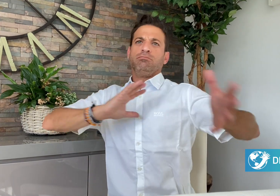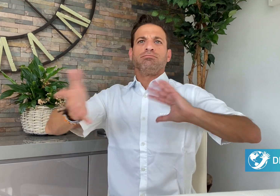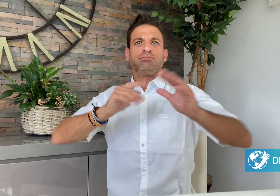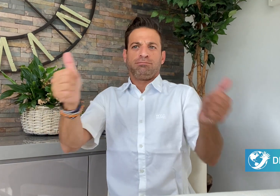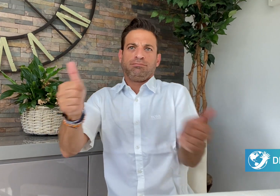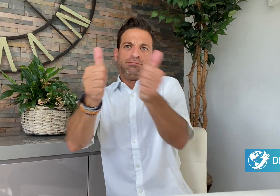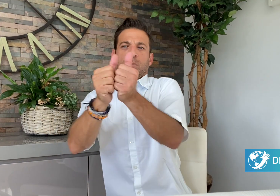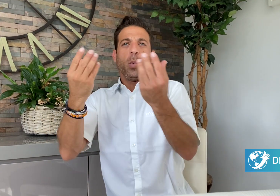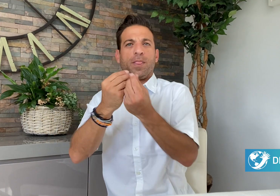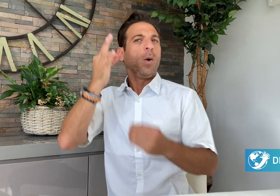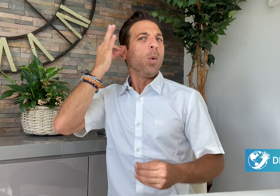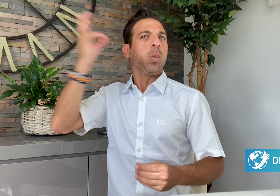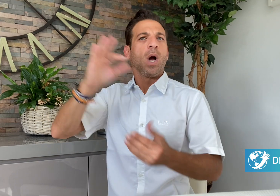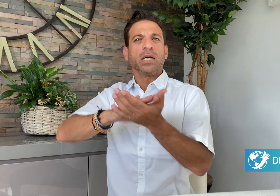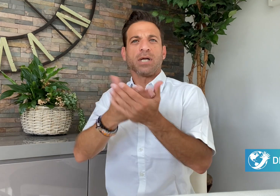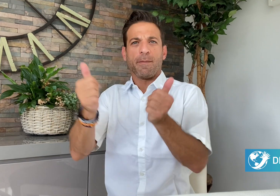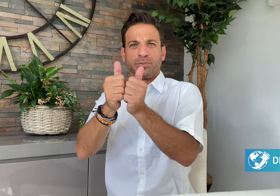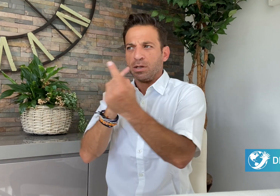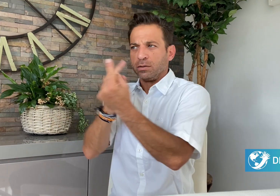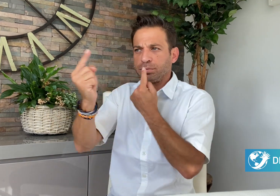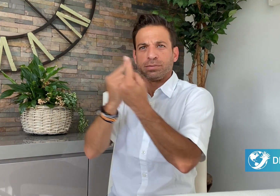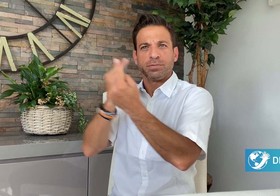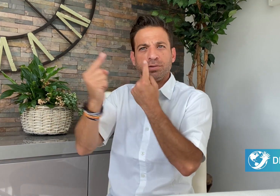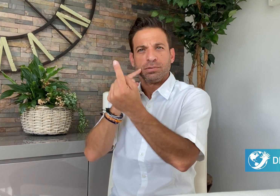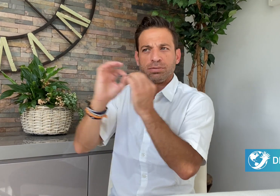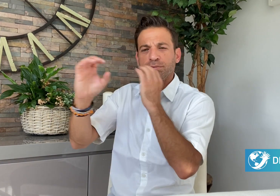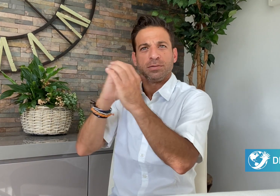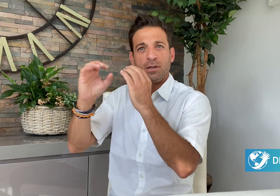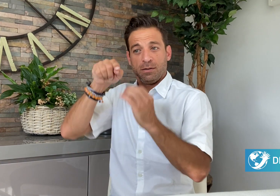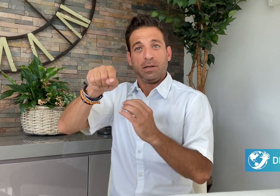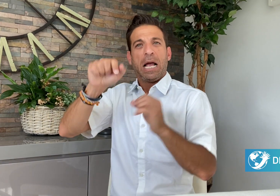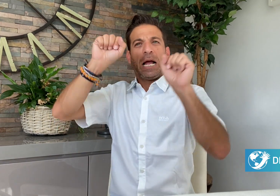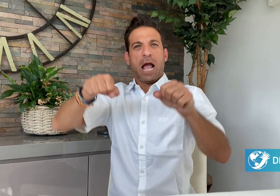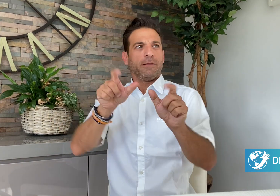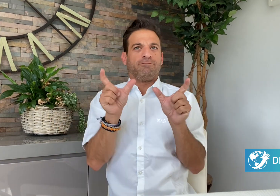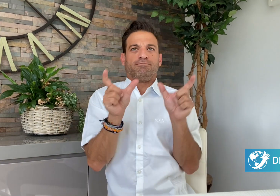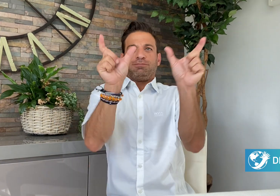This not only would prevent fake or inaccurate interpretation